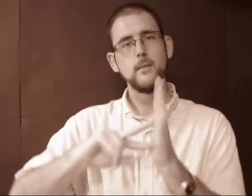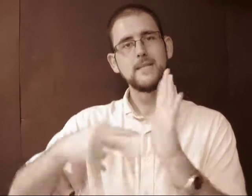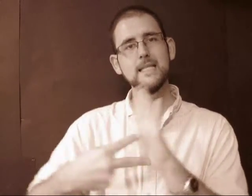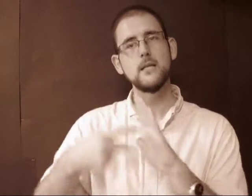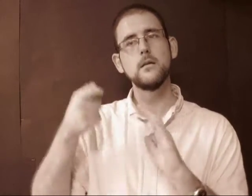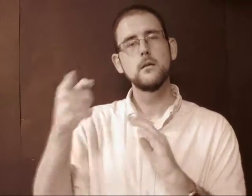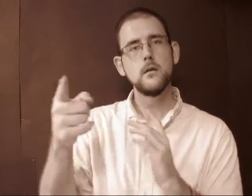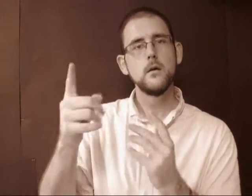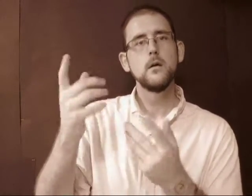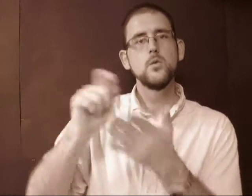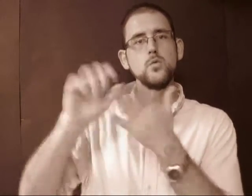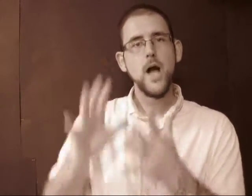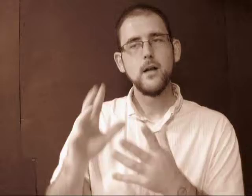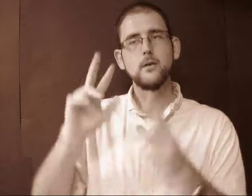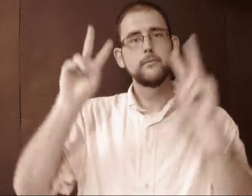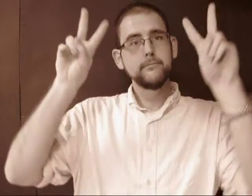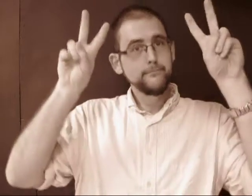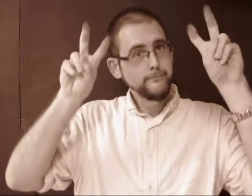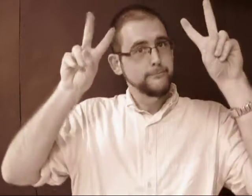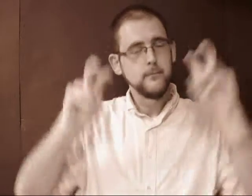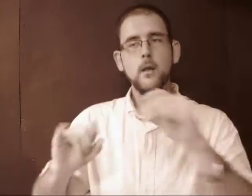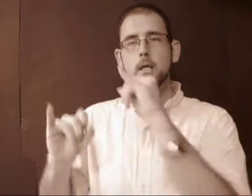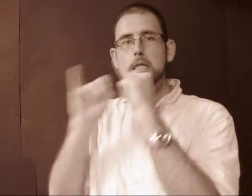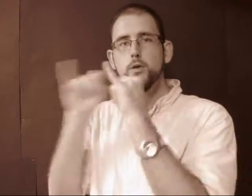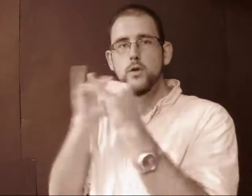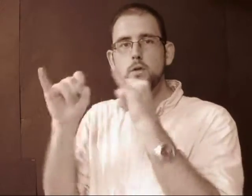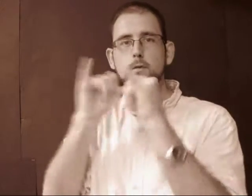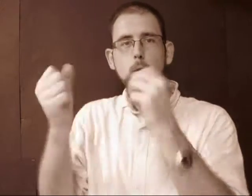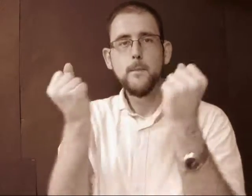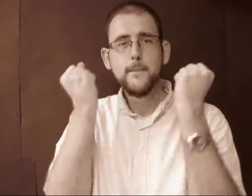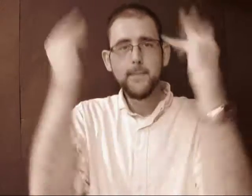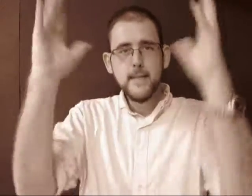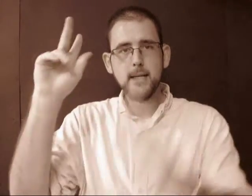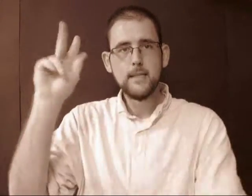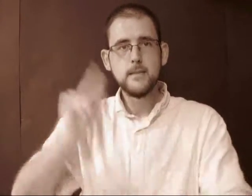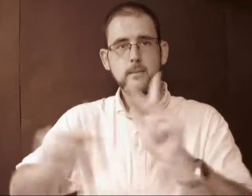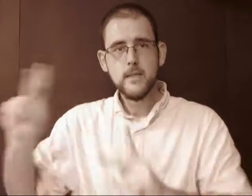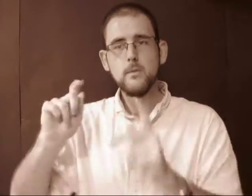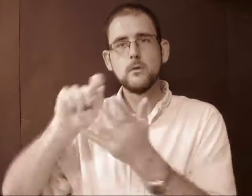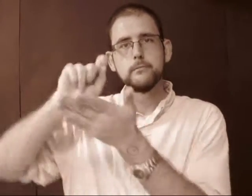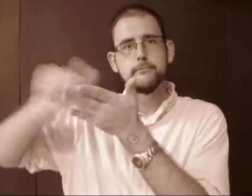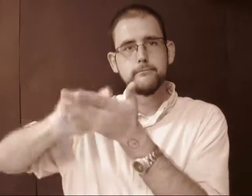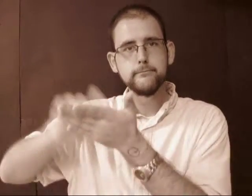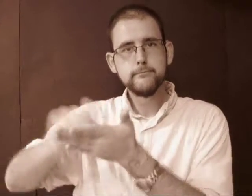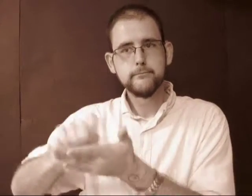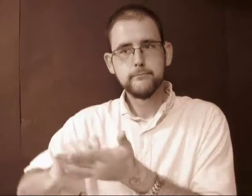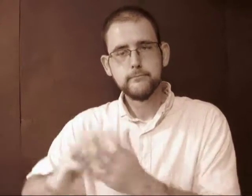meaning the writer "interviewed" many people and wrote down those interviews and